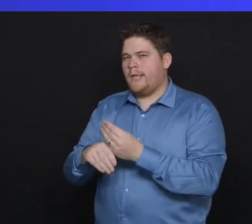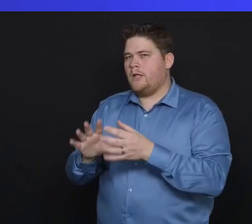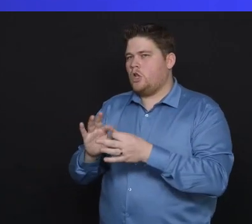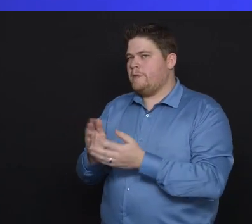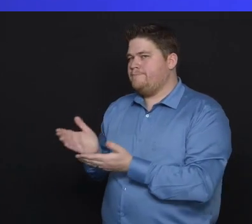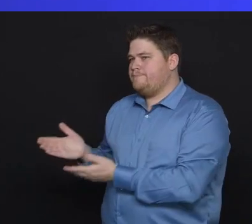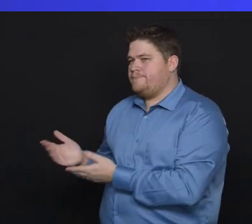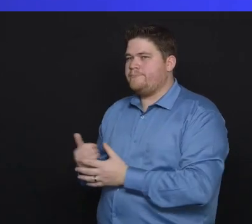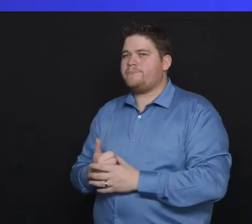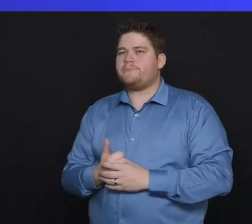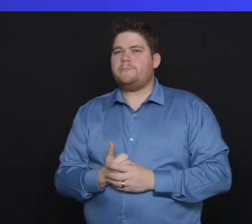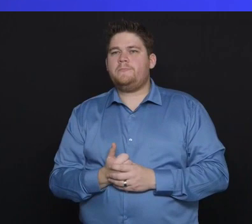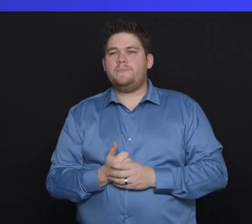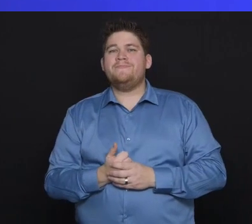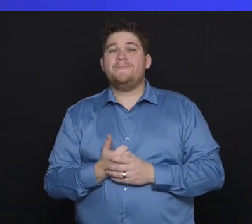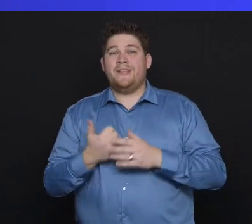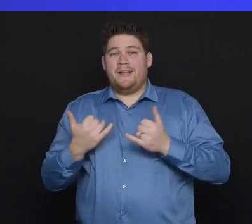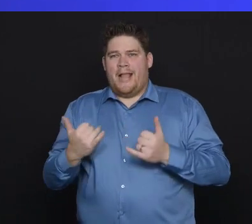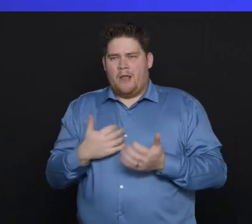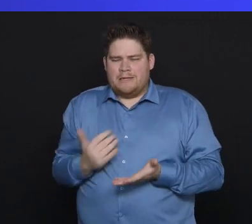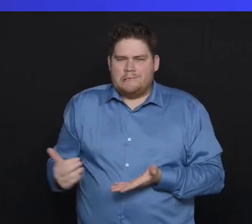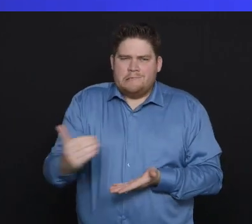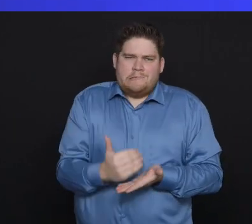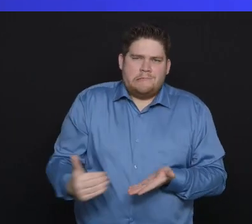PPE, and